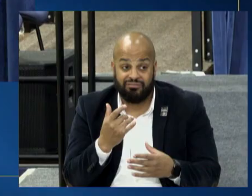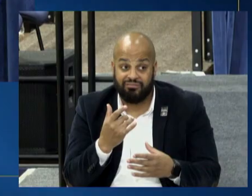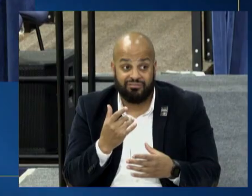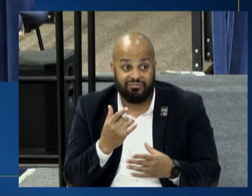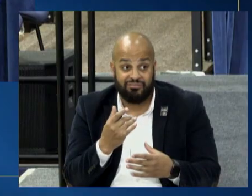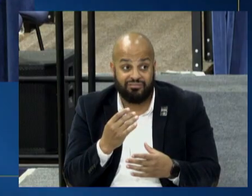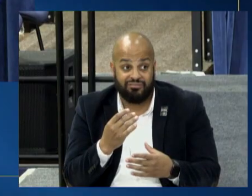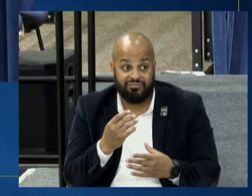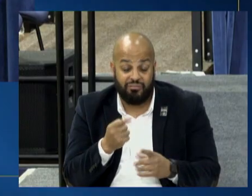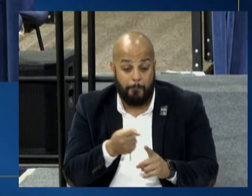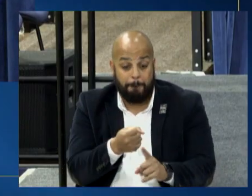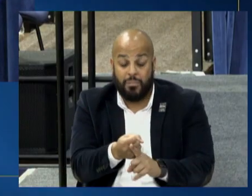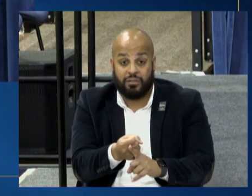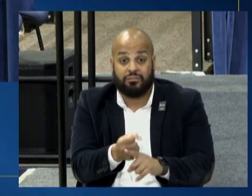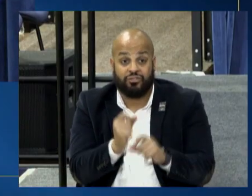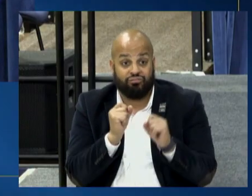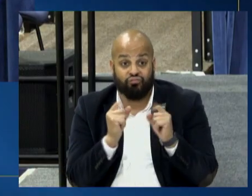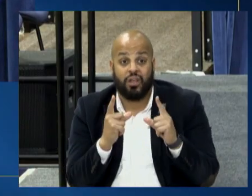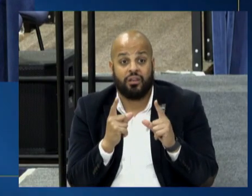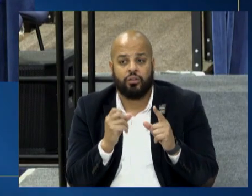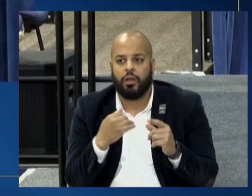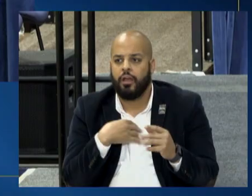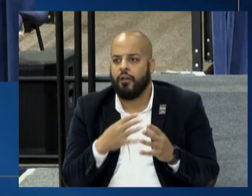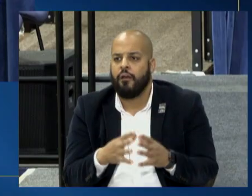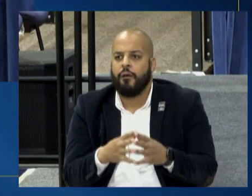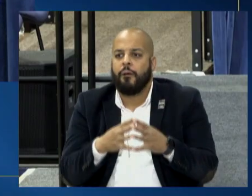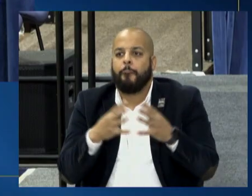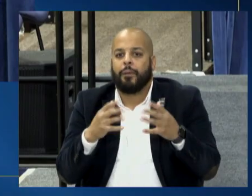there are a lot of grand challenges here that we still have to accomplish